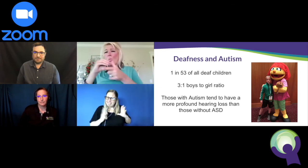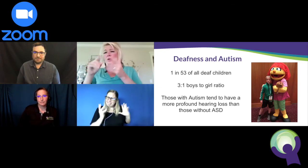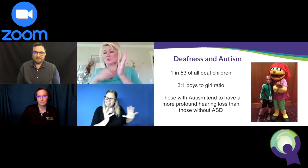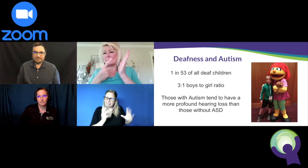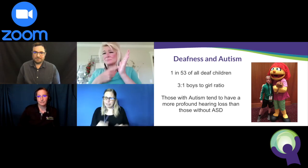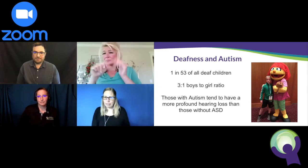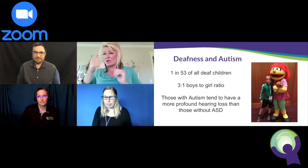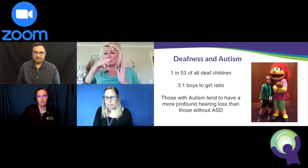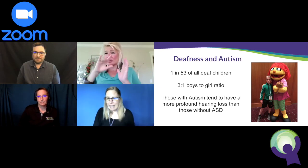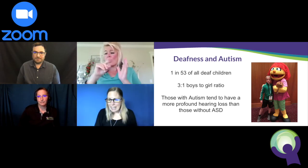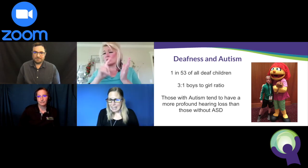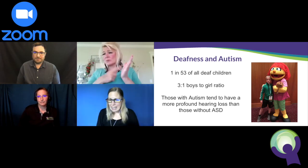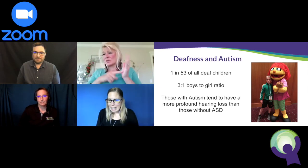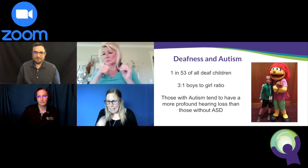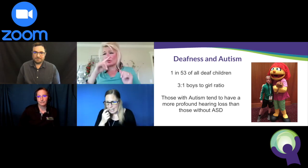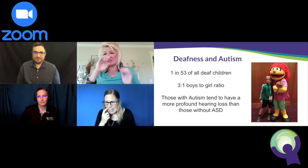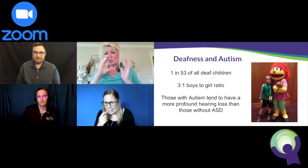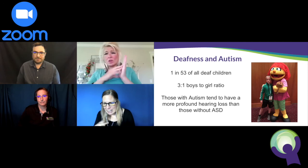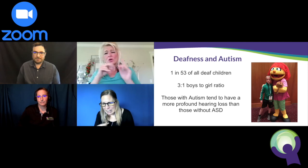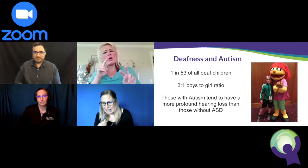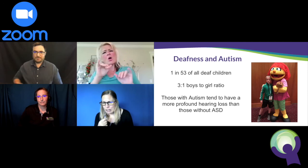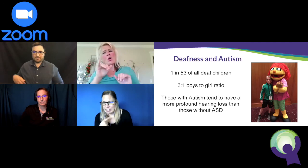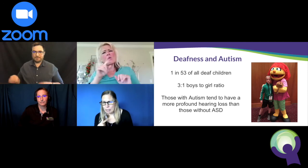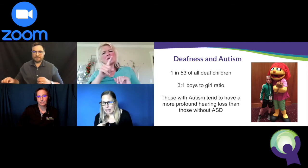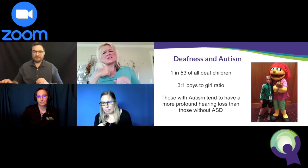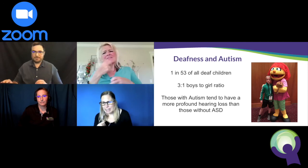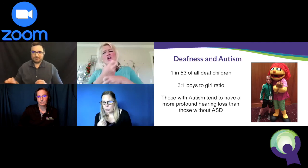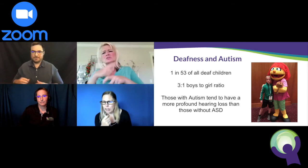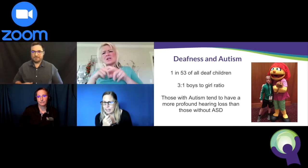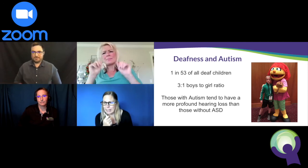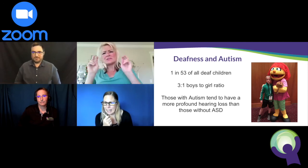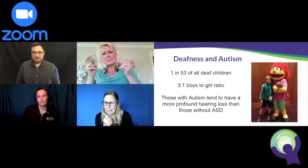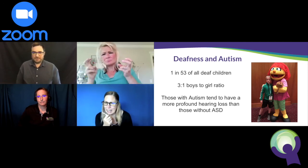Ronda: You know sometimes kids will look and